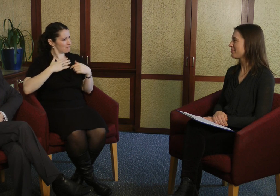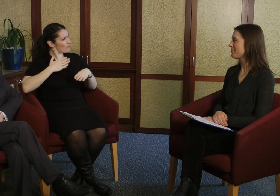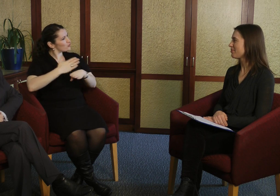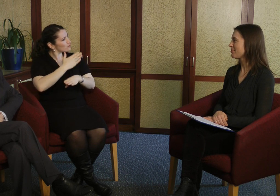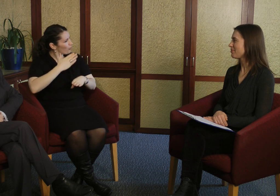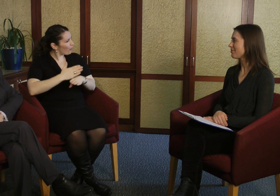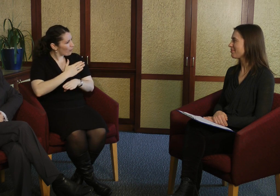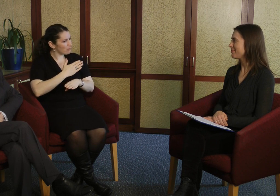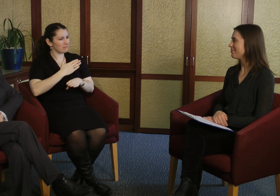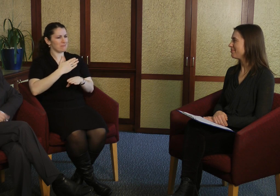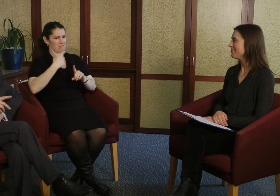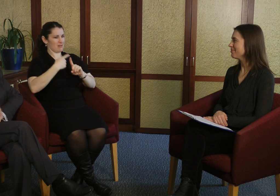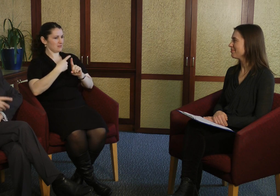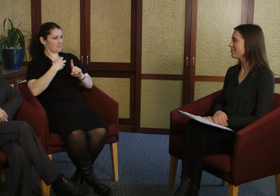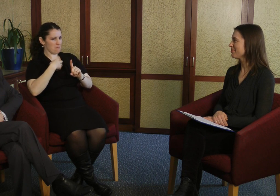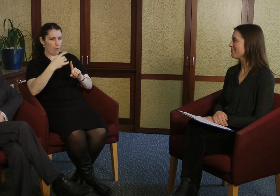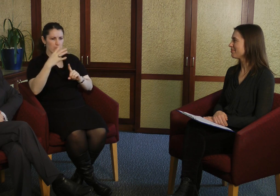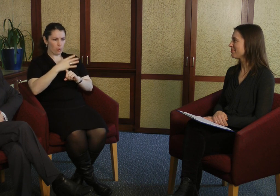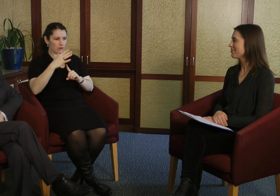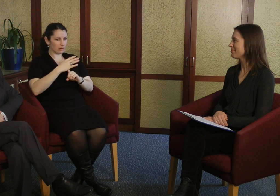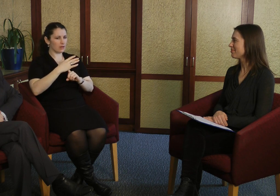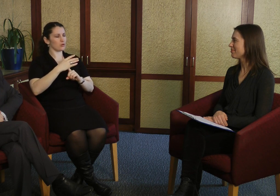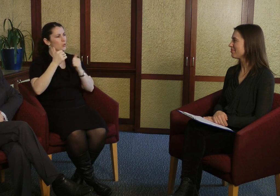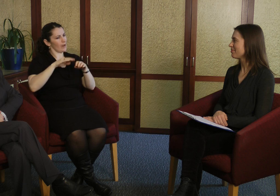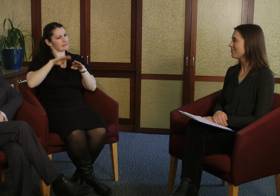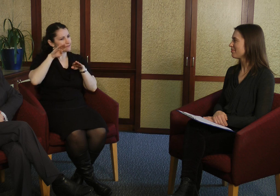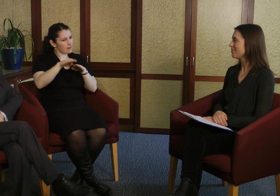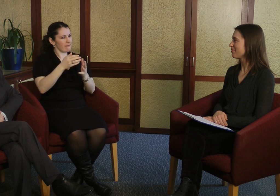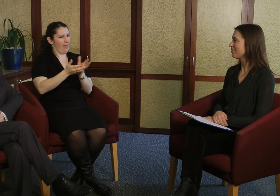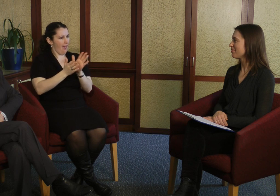more importantly what we can do together at Vicdeaf.